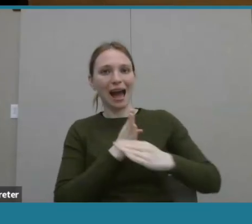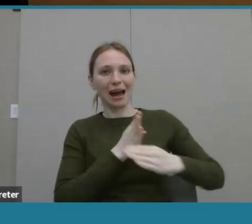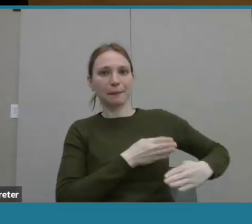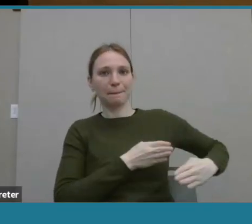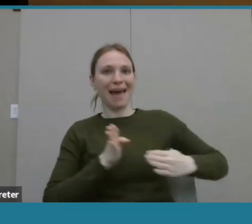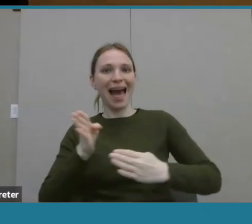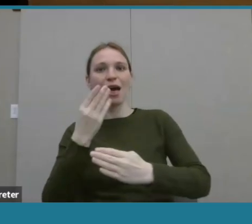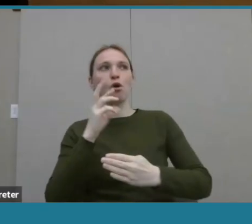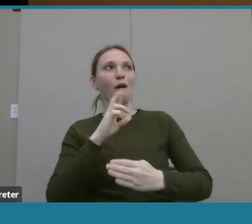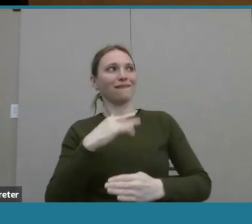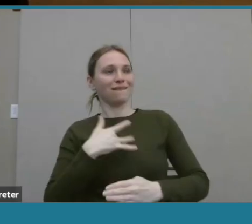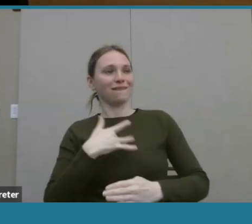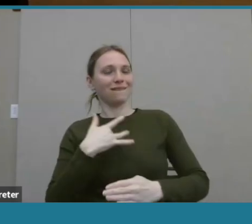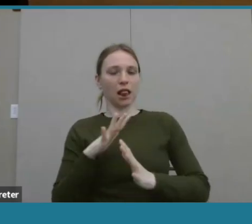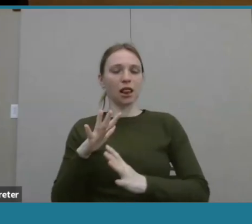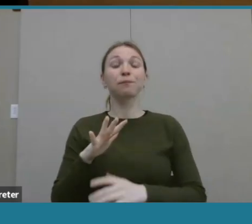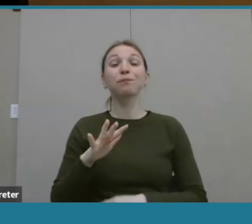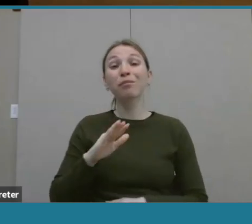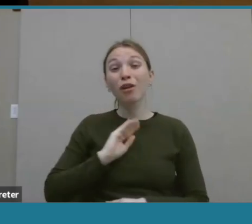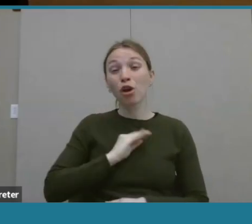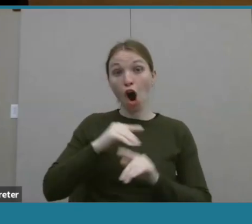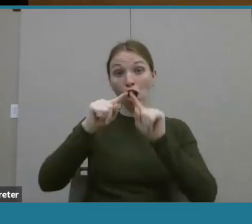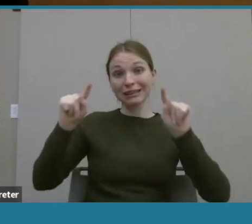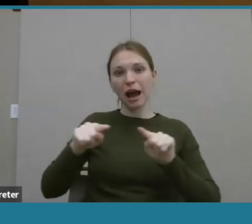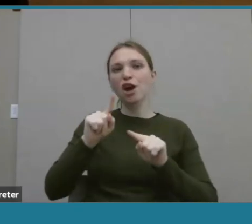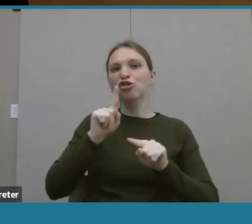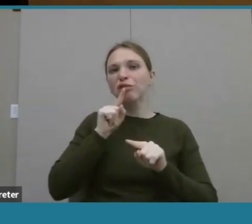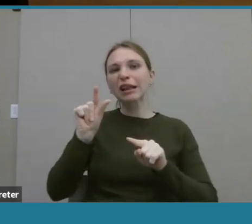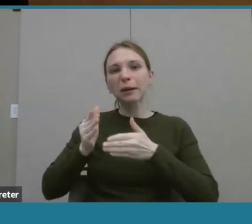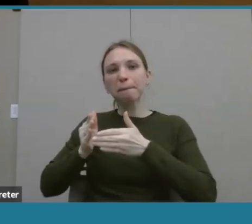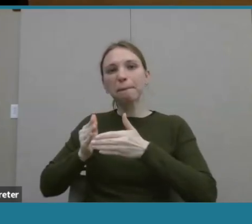So our gorilla sign is actually kind of off to the side and it allows for that